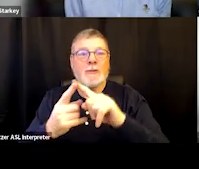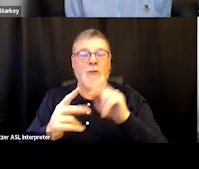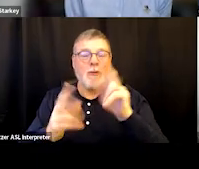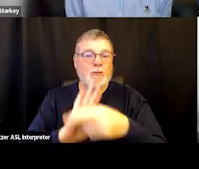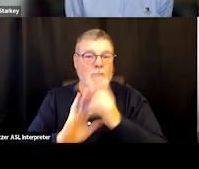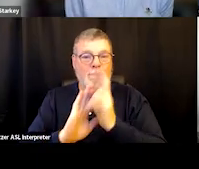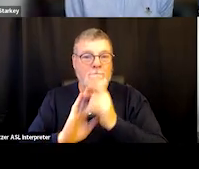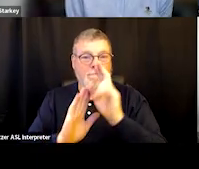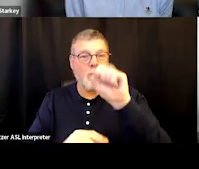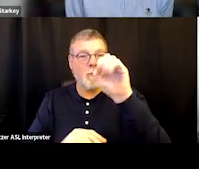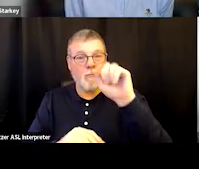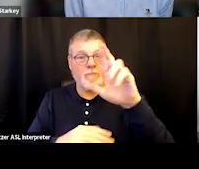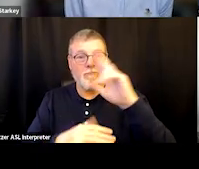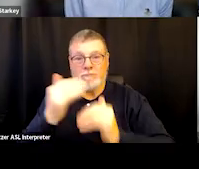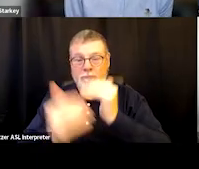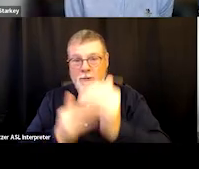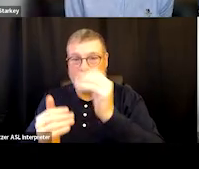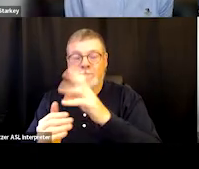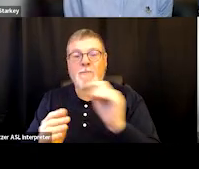SOAR process and training requirements.